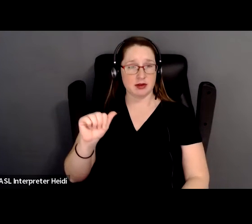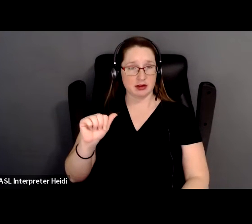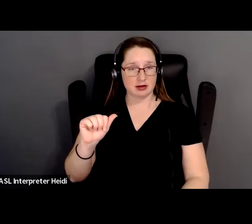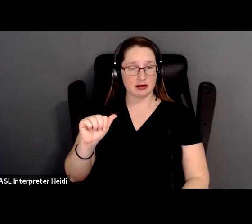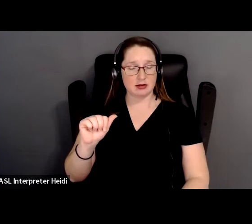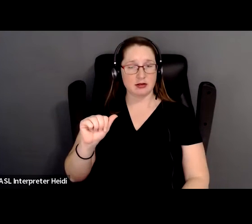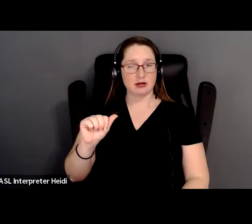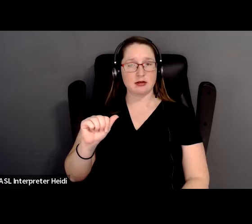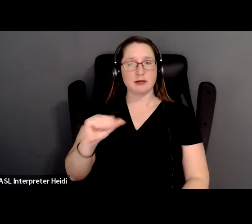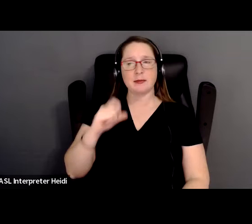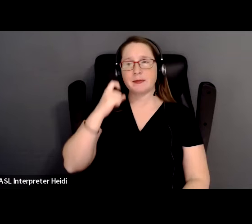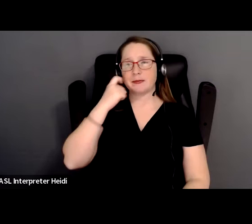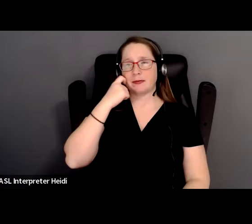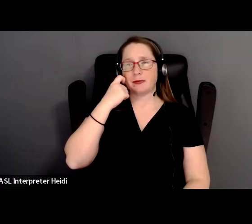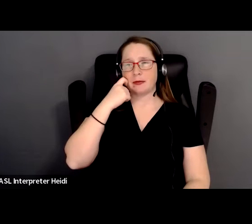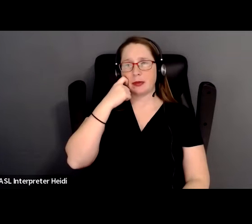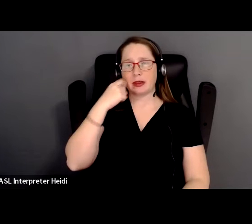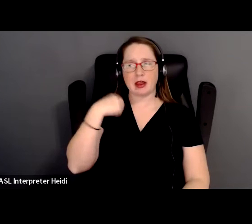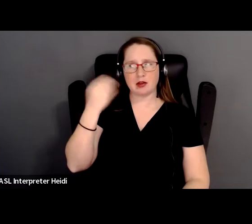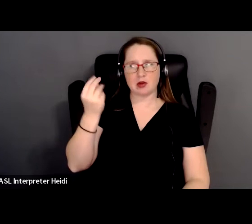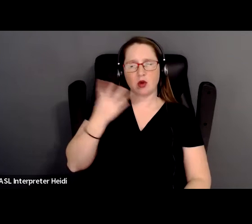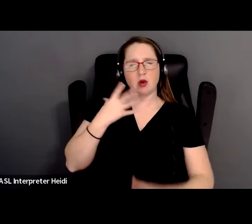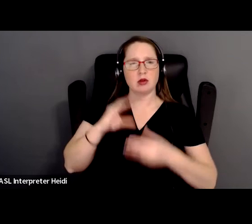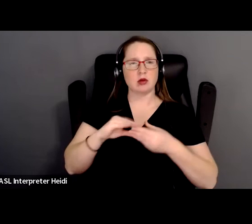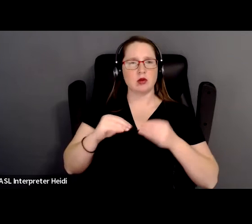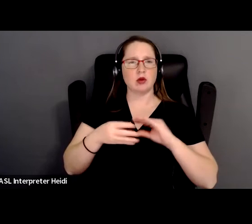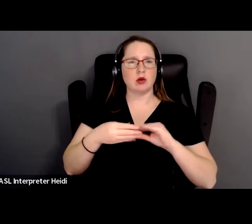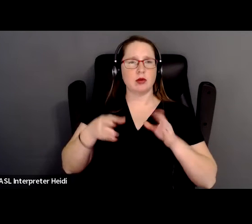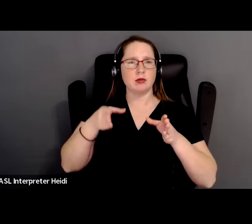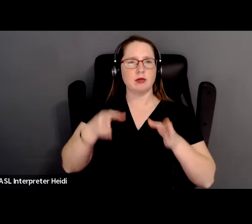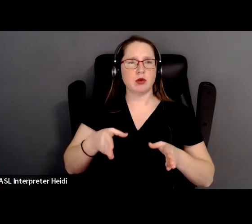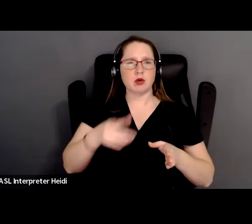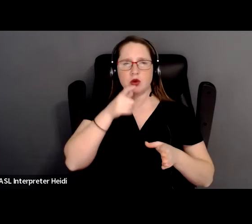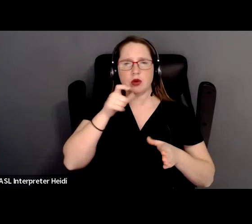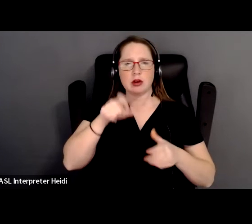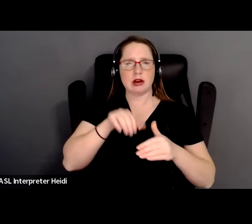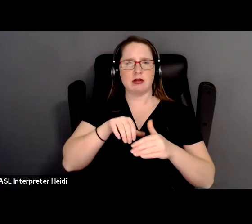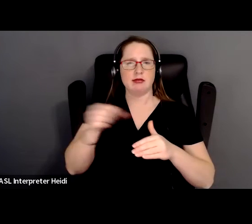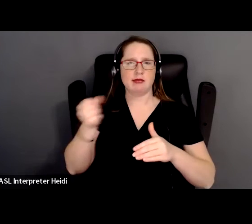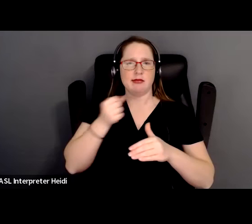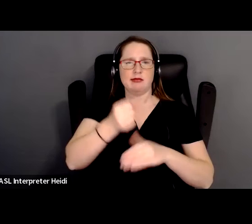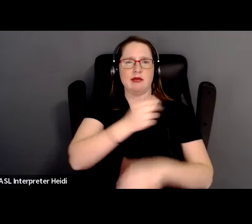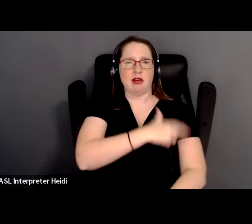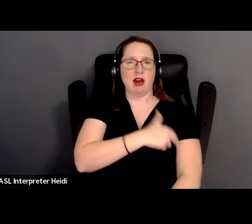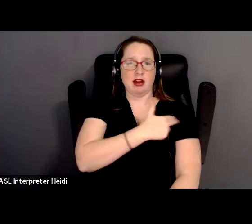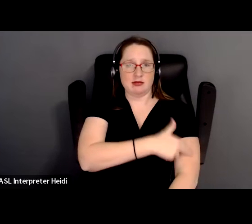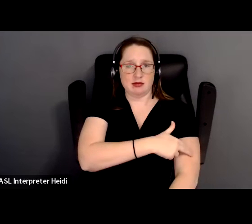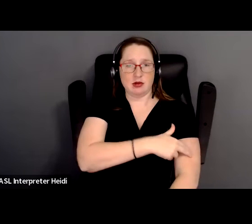Recently I was told a story of someone who needs to go into the hospital, and while they were in